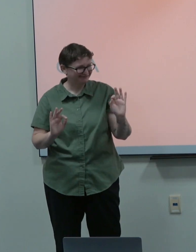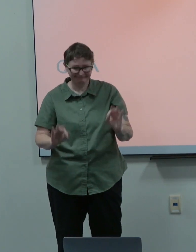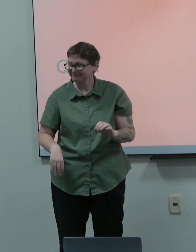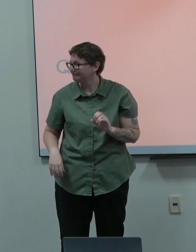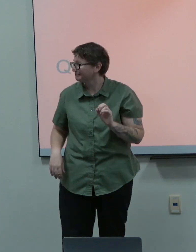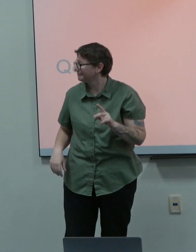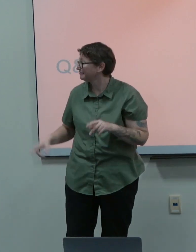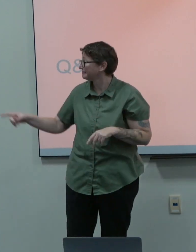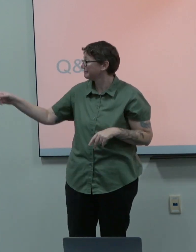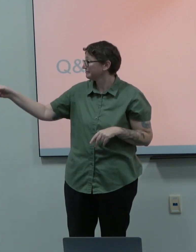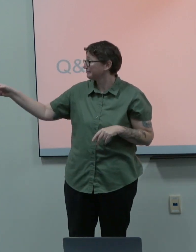That's a wonderful answer. Thank you, Britney.